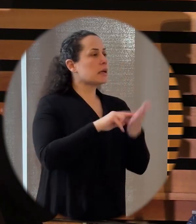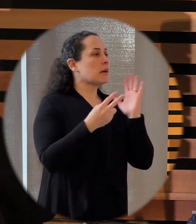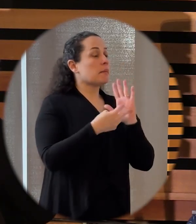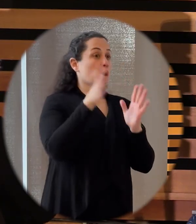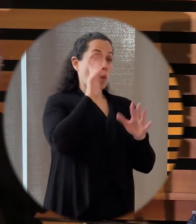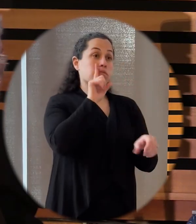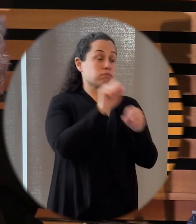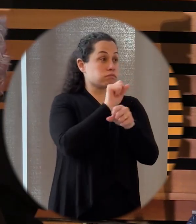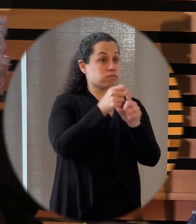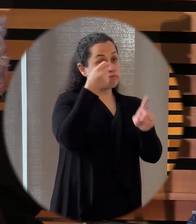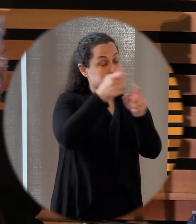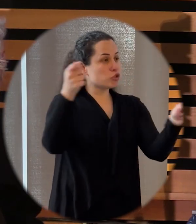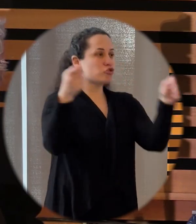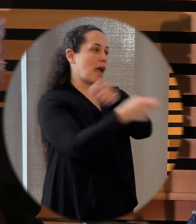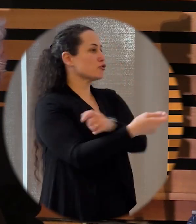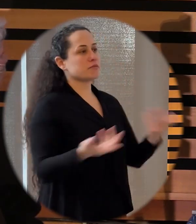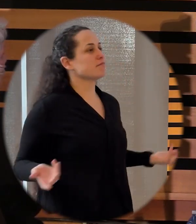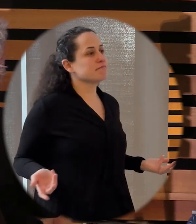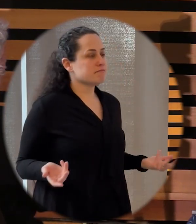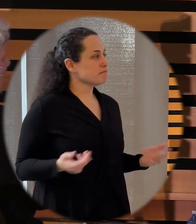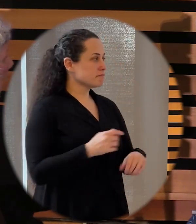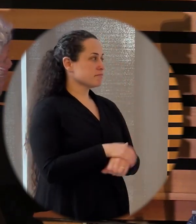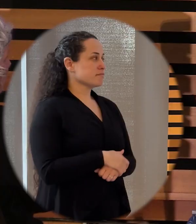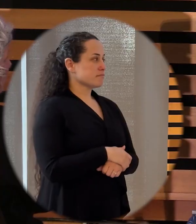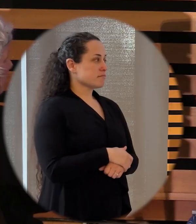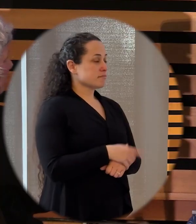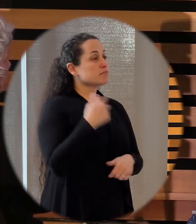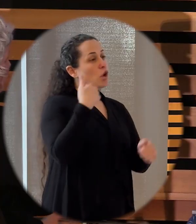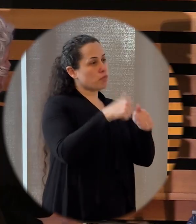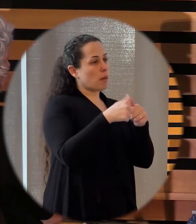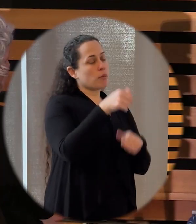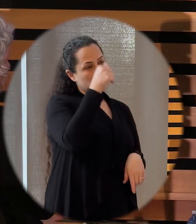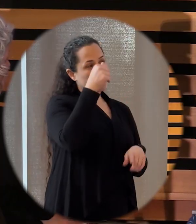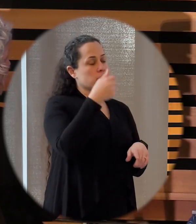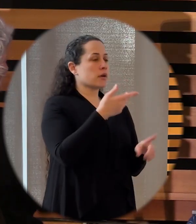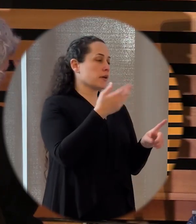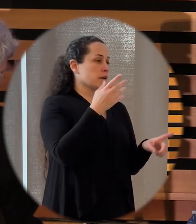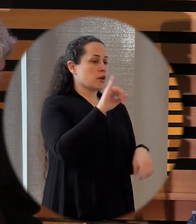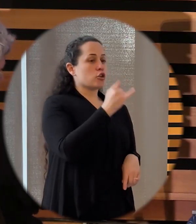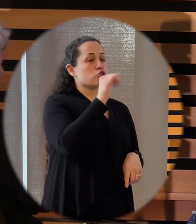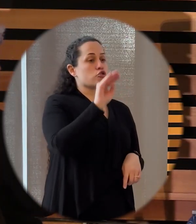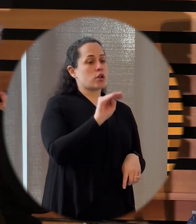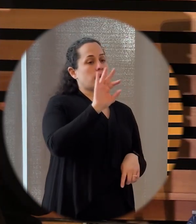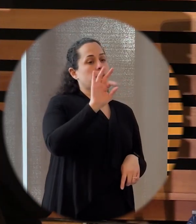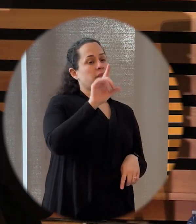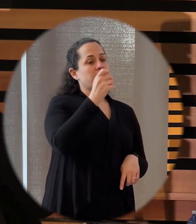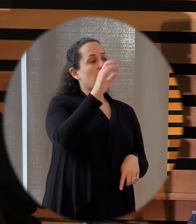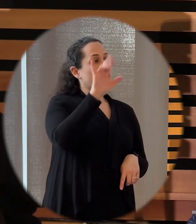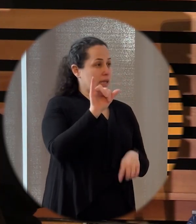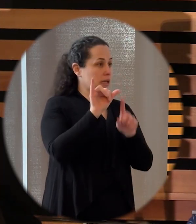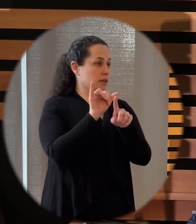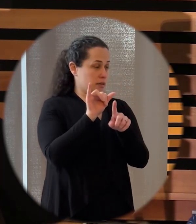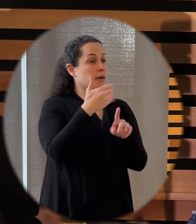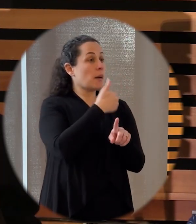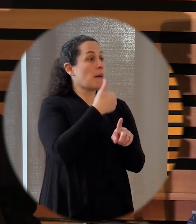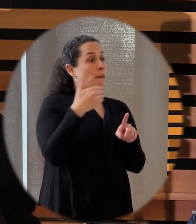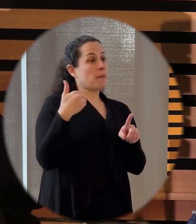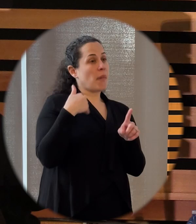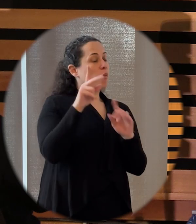won't move. I recall very clearly uh the late Jim Flaherty when he was a member of parliament who